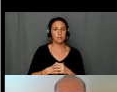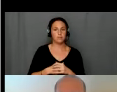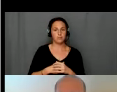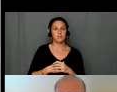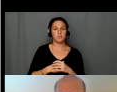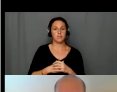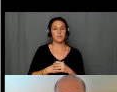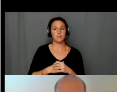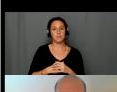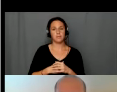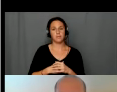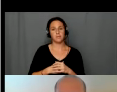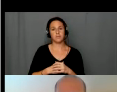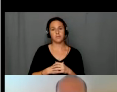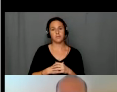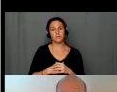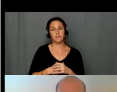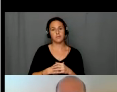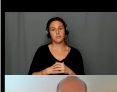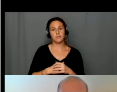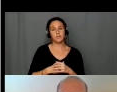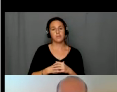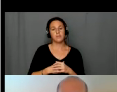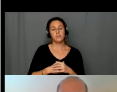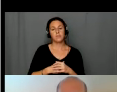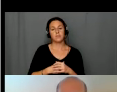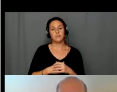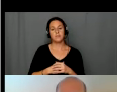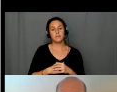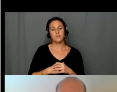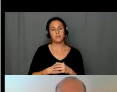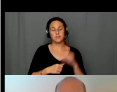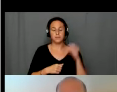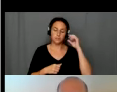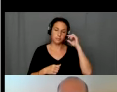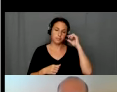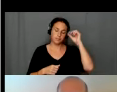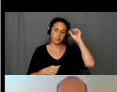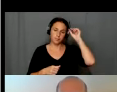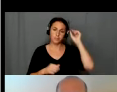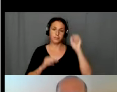This is the largest ever study of its kind.